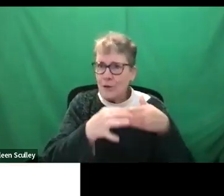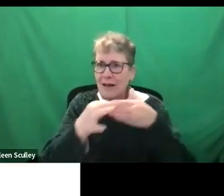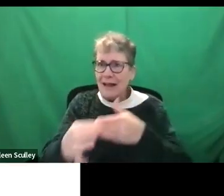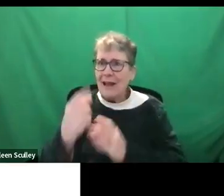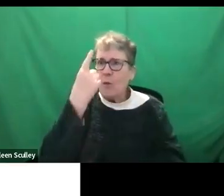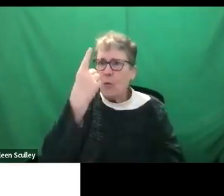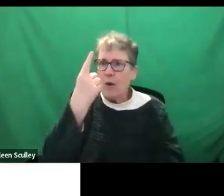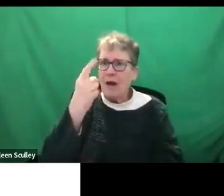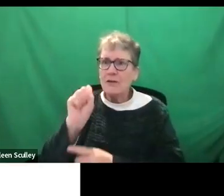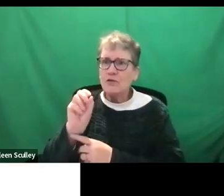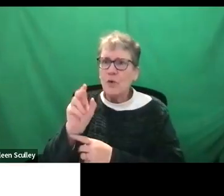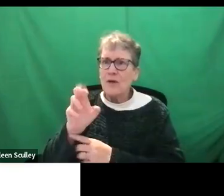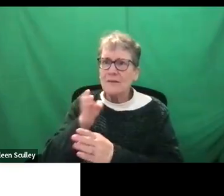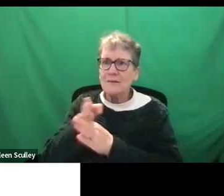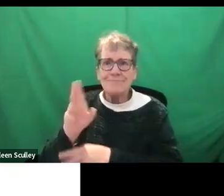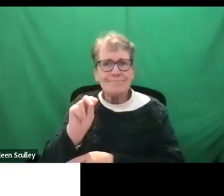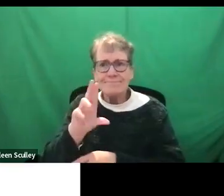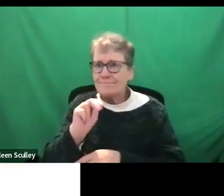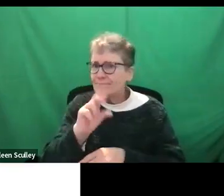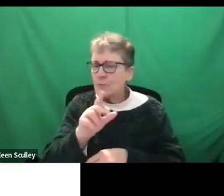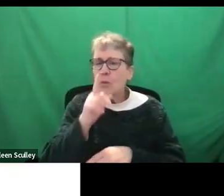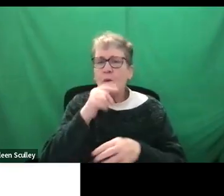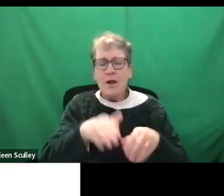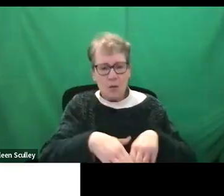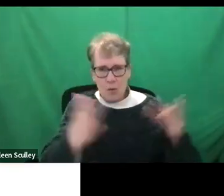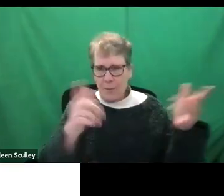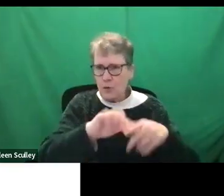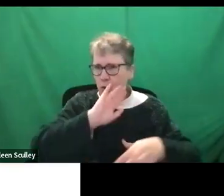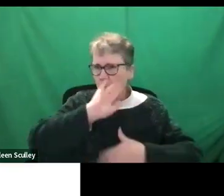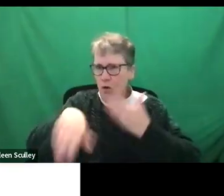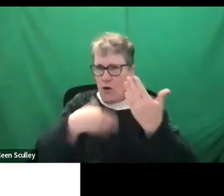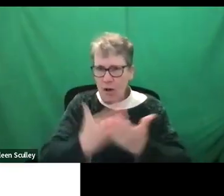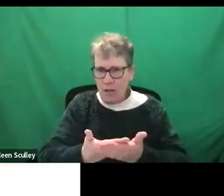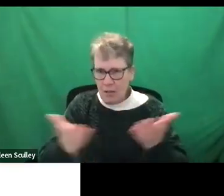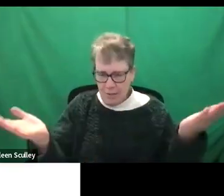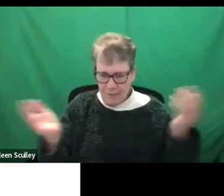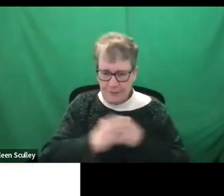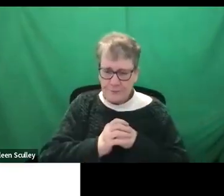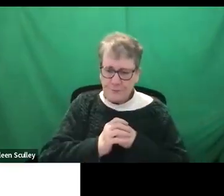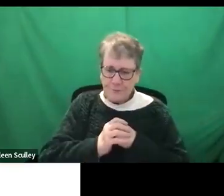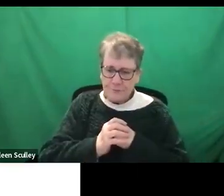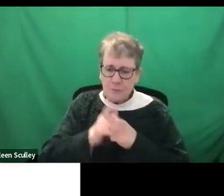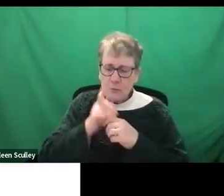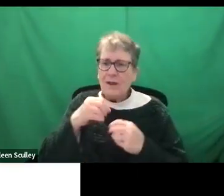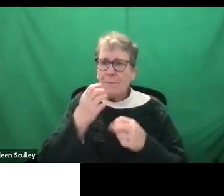The soc-- social worker's responsibility is not to direct the parents towards a single choice.